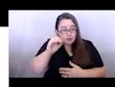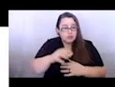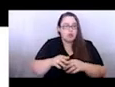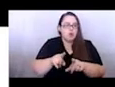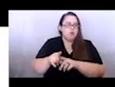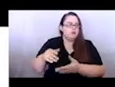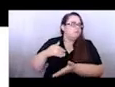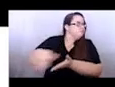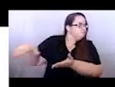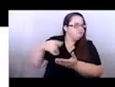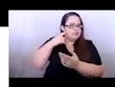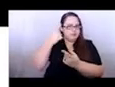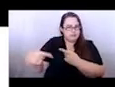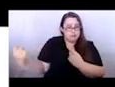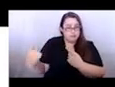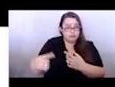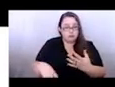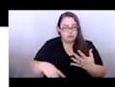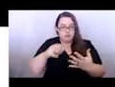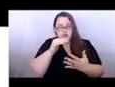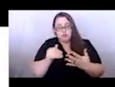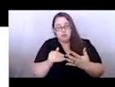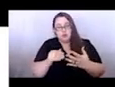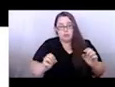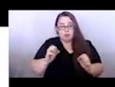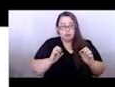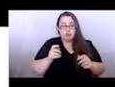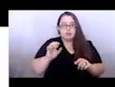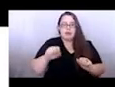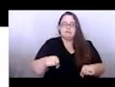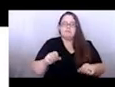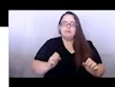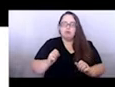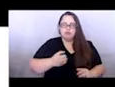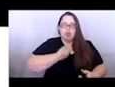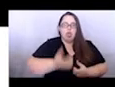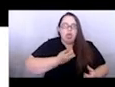violations include emotional dumping or excessive venting. You invalidate someone's feelings